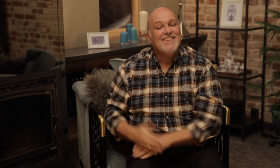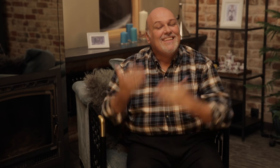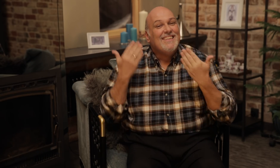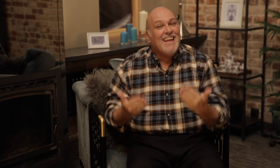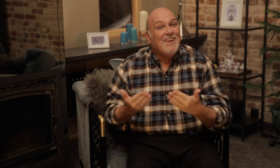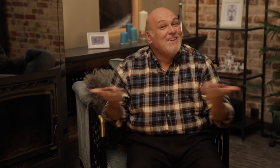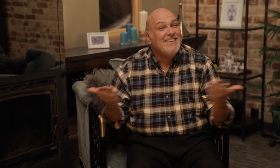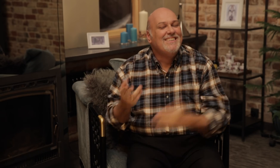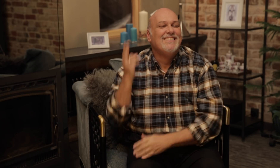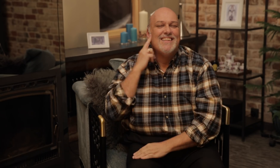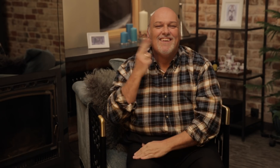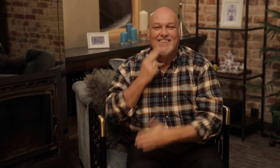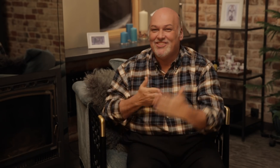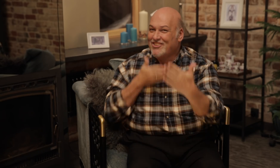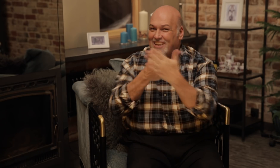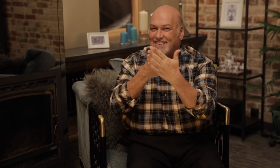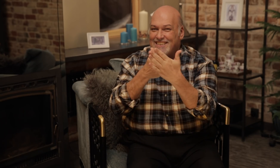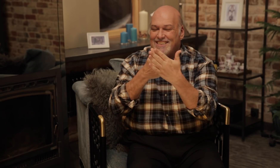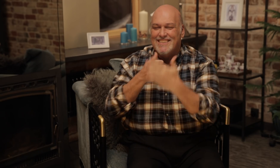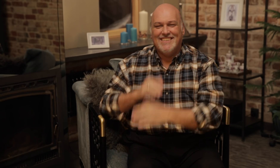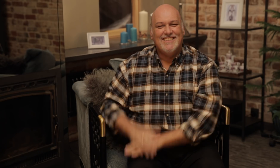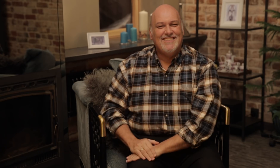Time for Deaf Challenge!